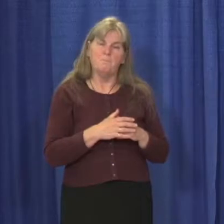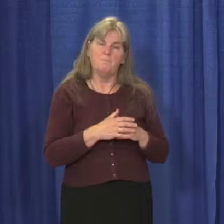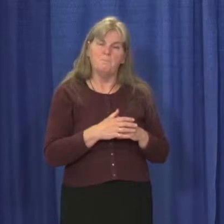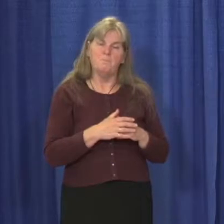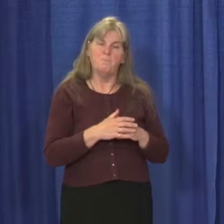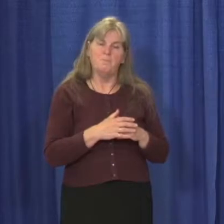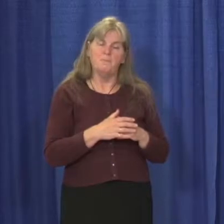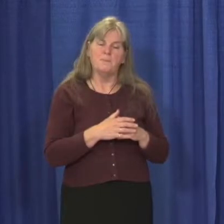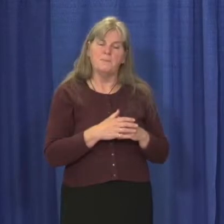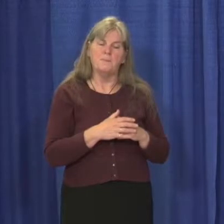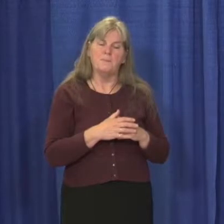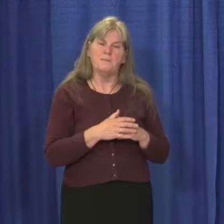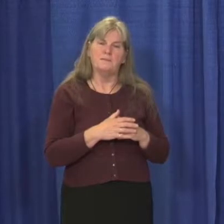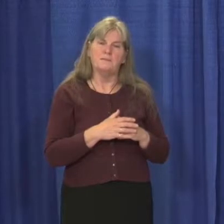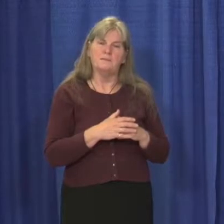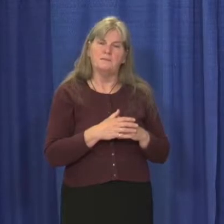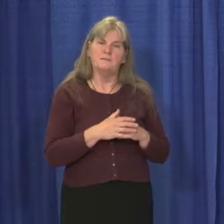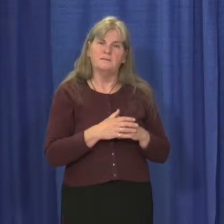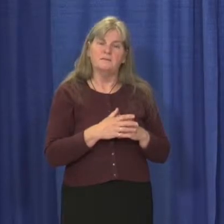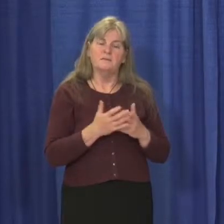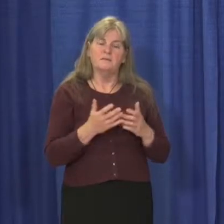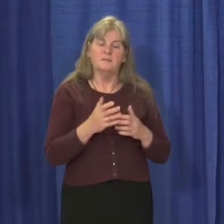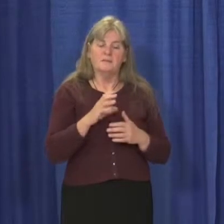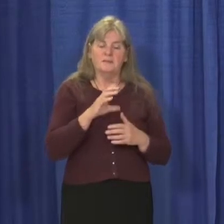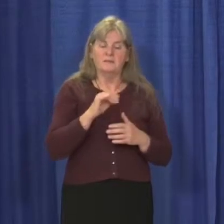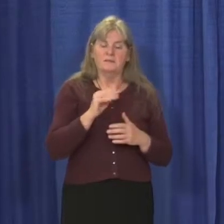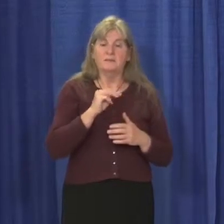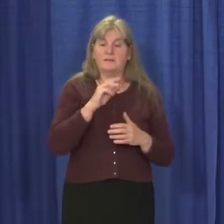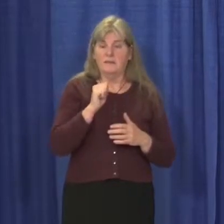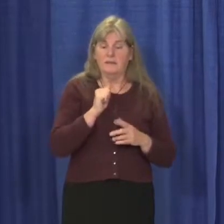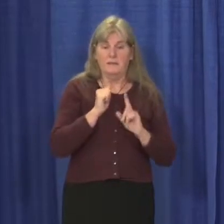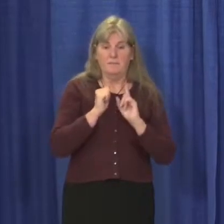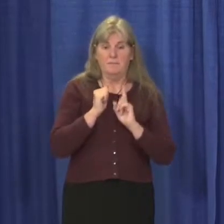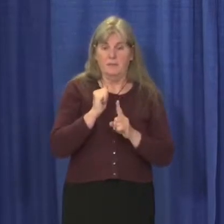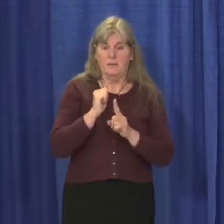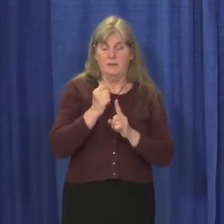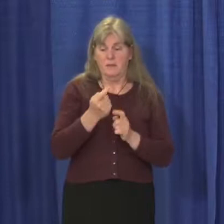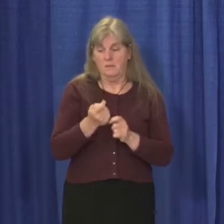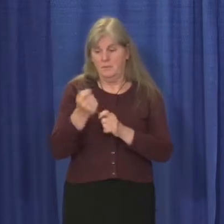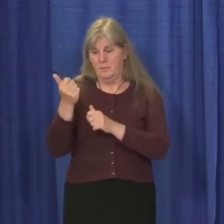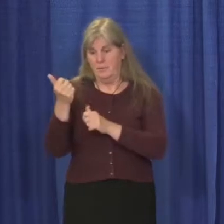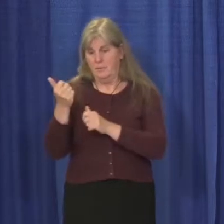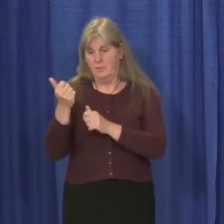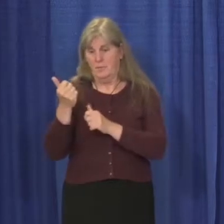know, when there's no more Cima it doesn't mean we don't have tools.